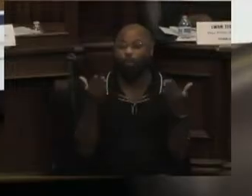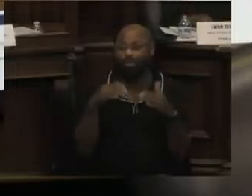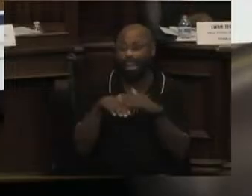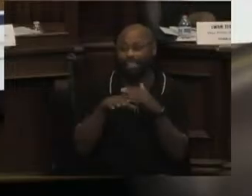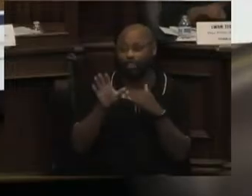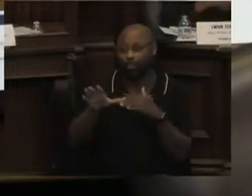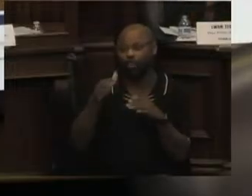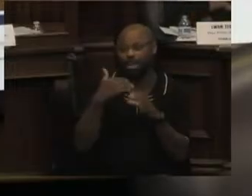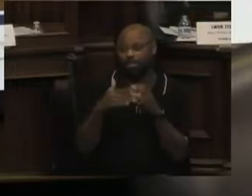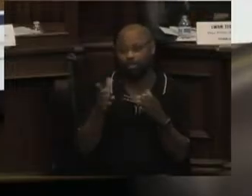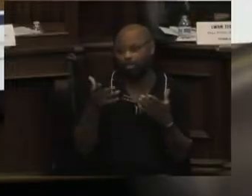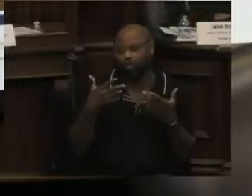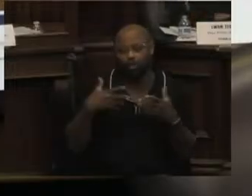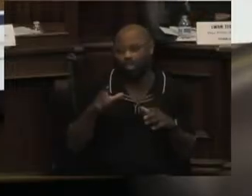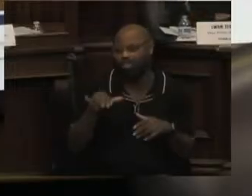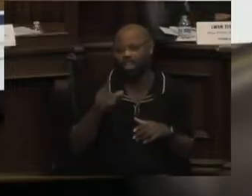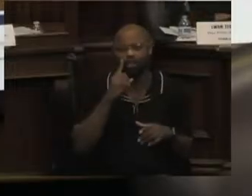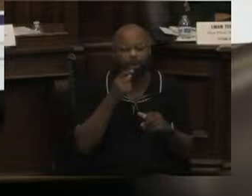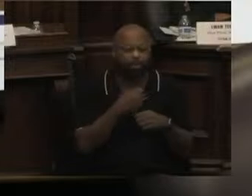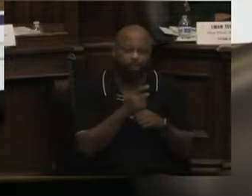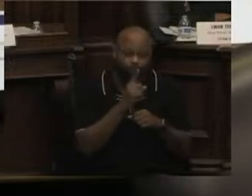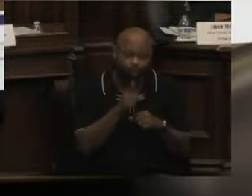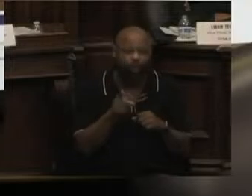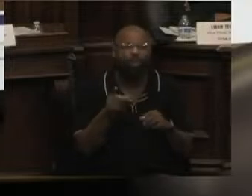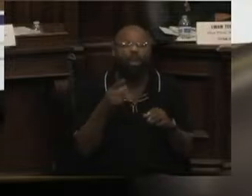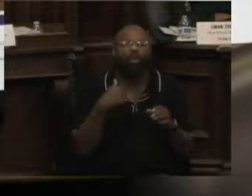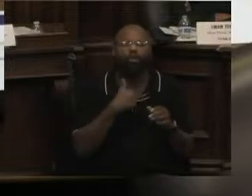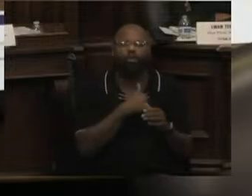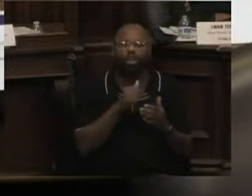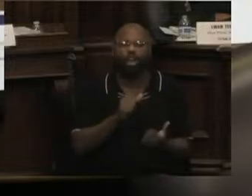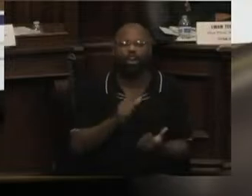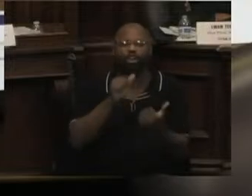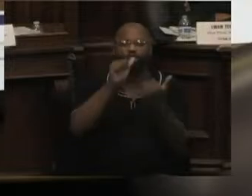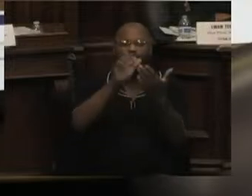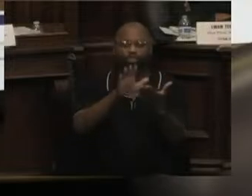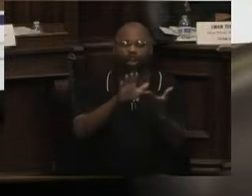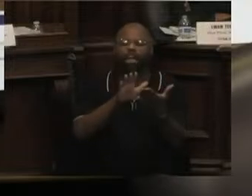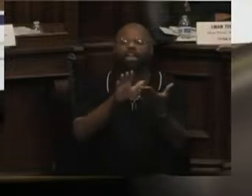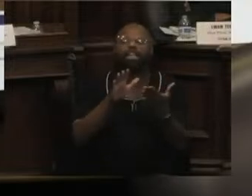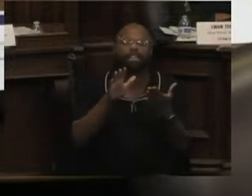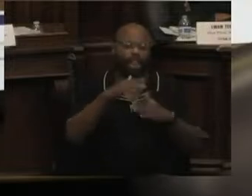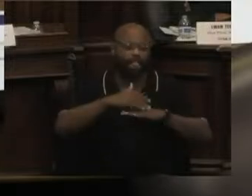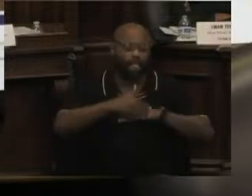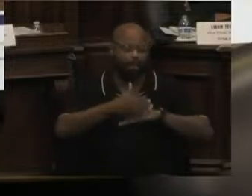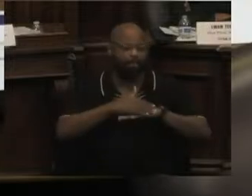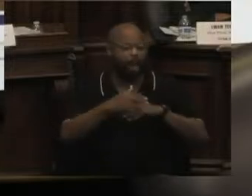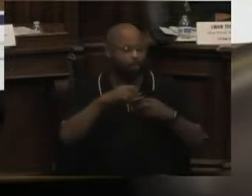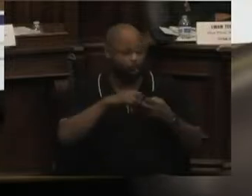looking at your emails, and I don't think you want that. So